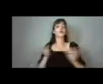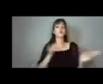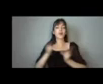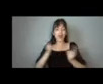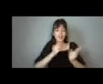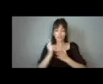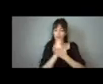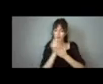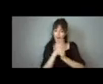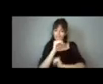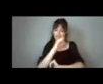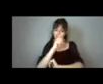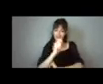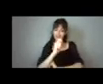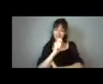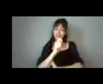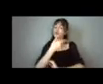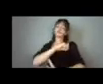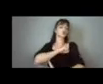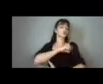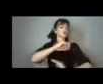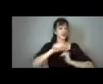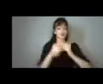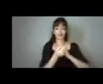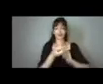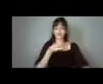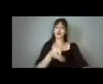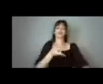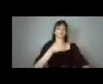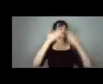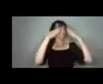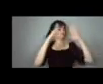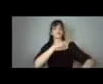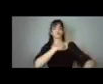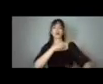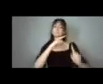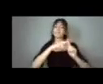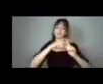no doubt that today's event will highlight the real and positive change that the act represents